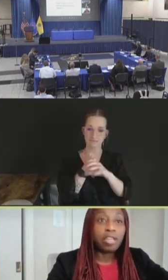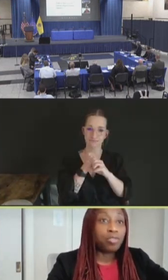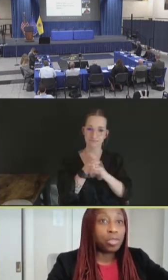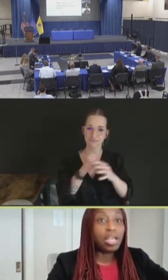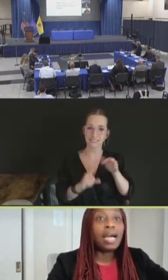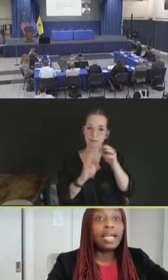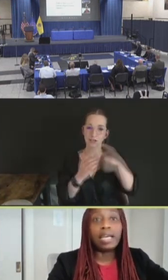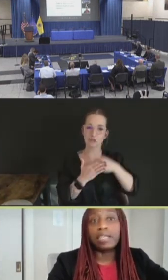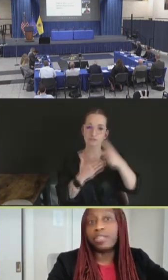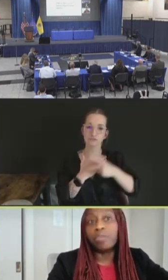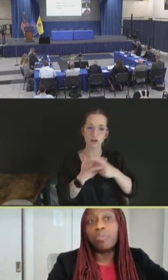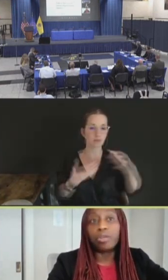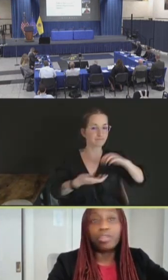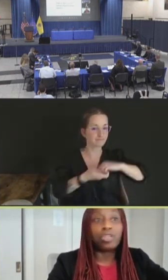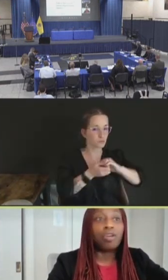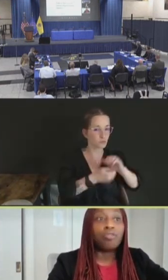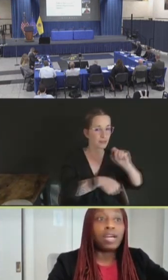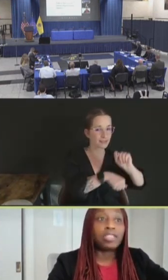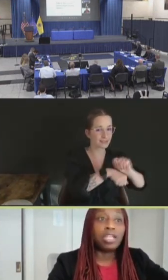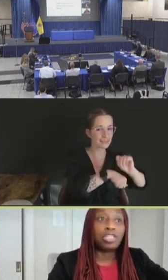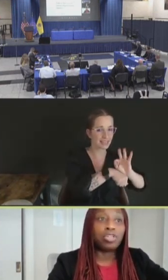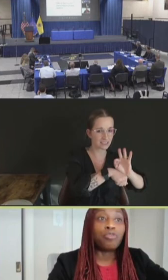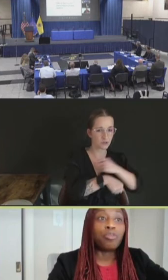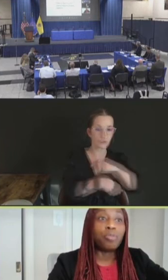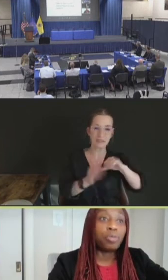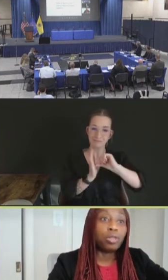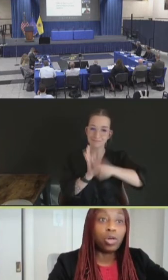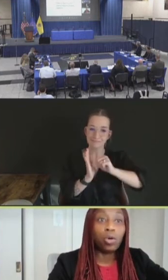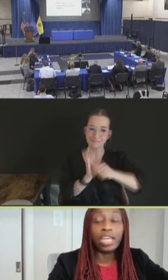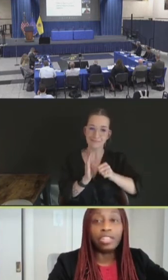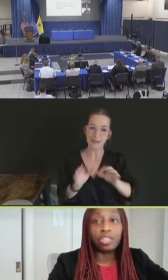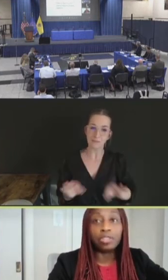task force highlighted the importance of vaccination for people of all ages.